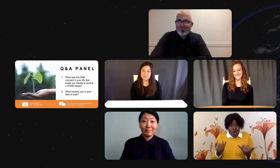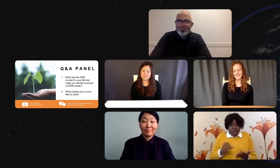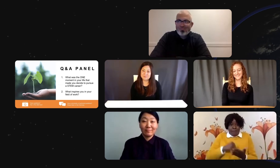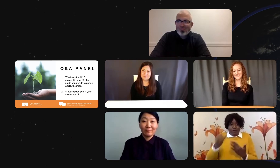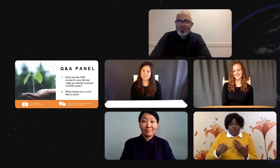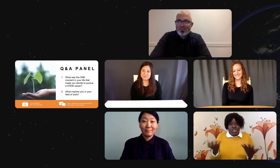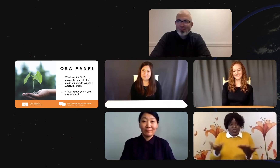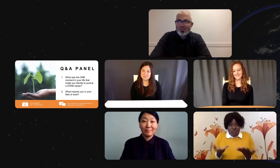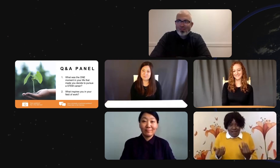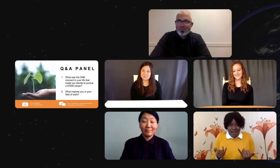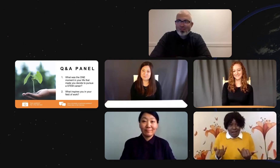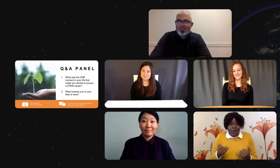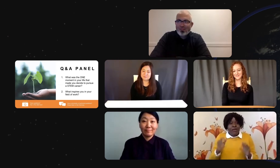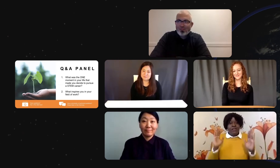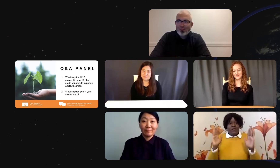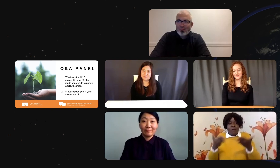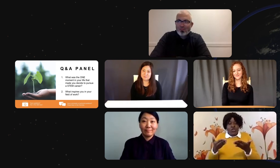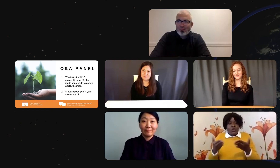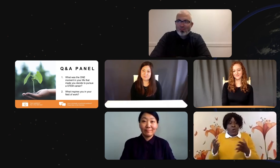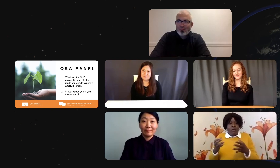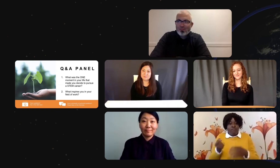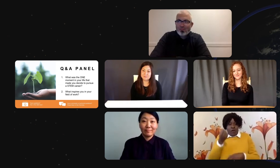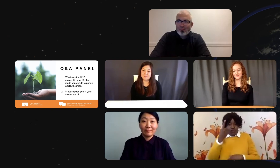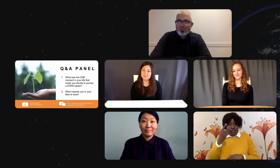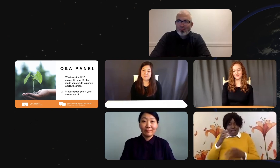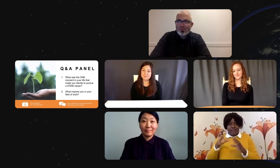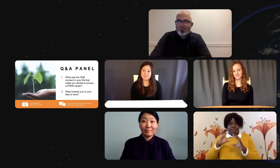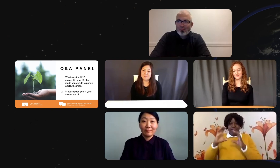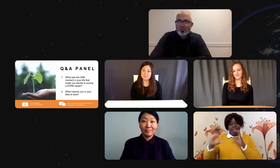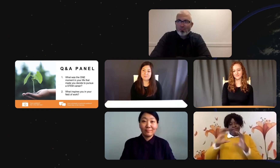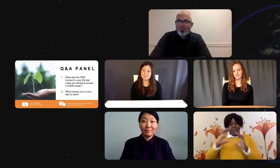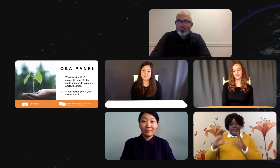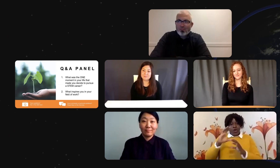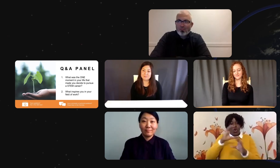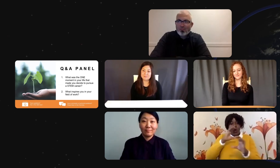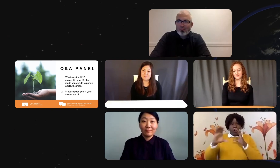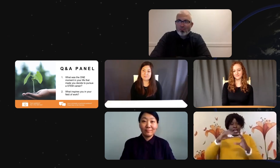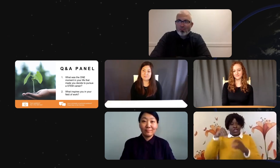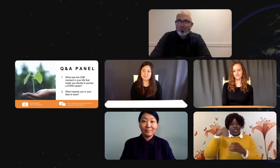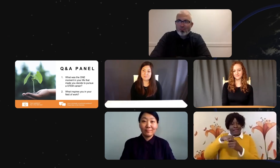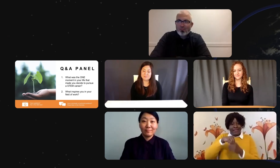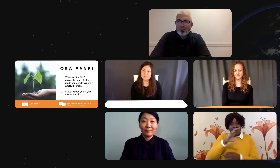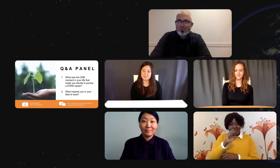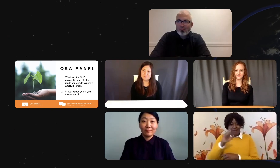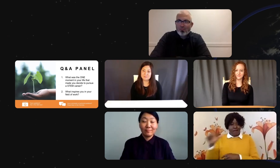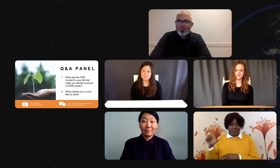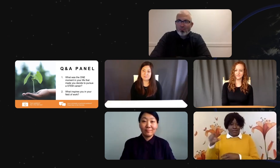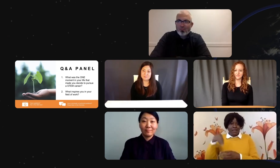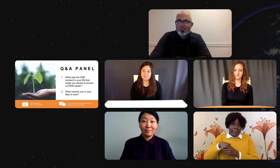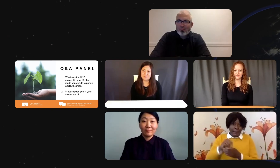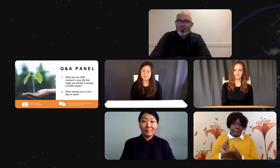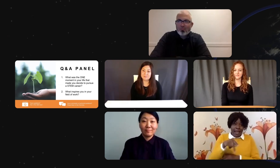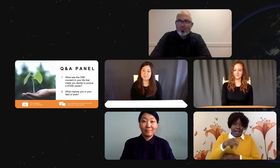I don't know my next project, other than trying to understand intercellular communication